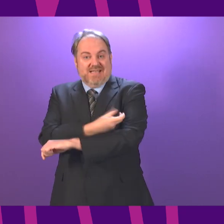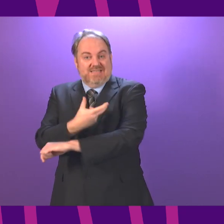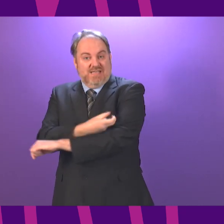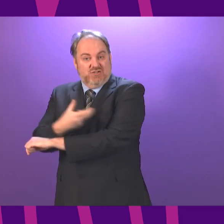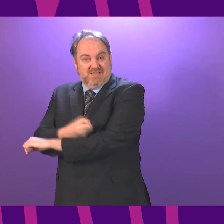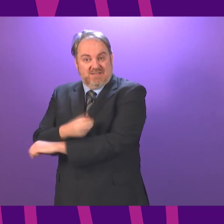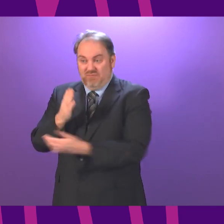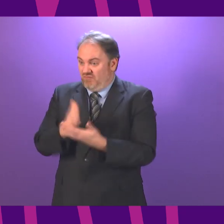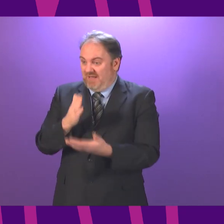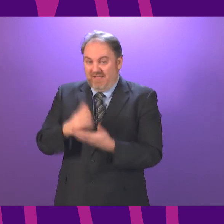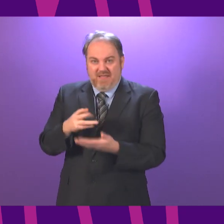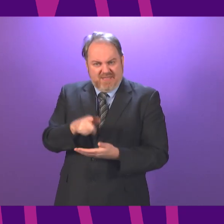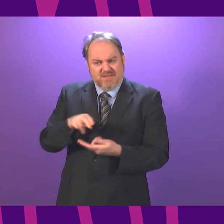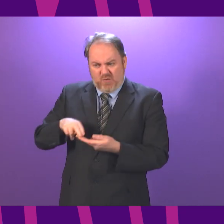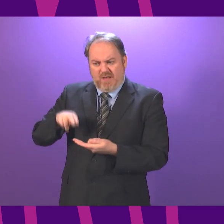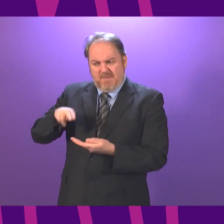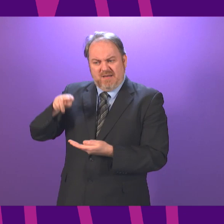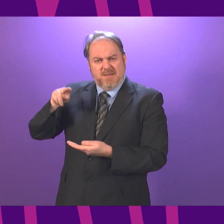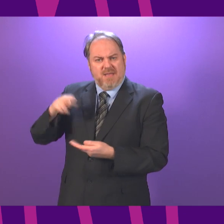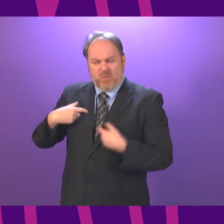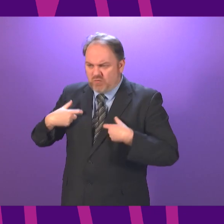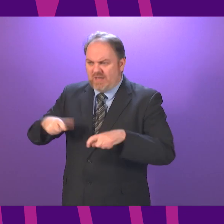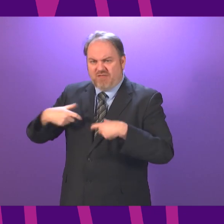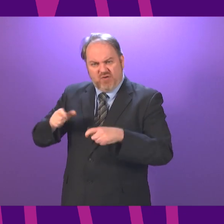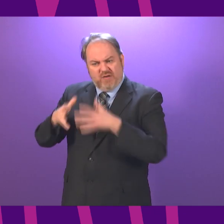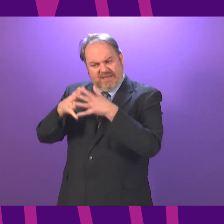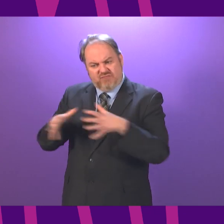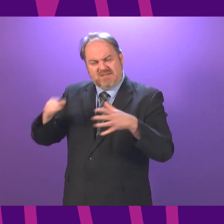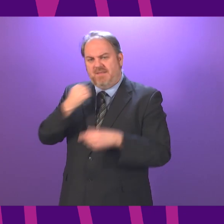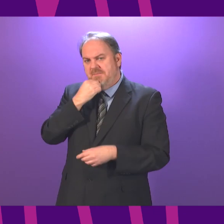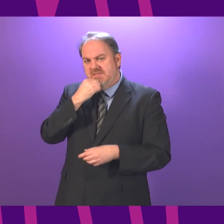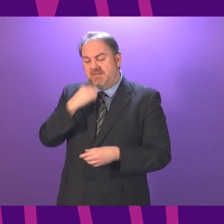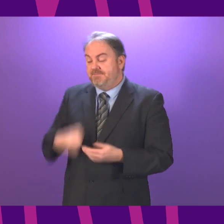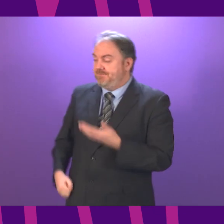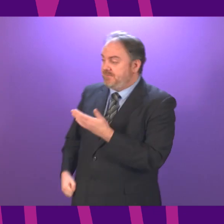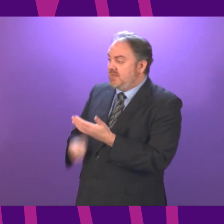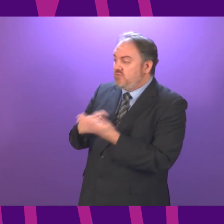are going in the right direction, and my job is to make sure that they continue to do so. Ruth Davidson: